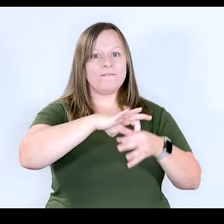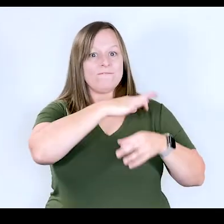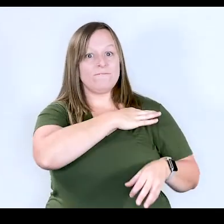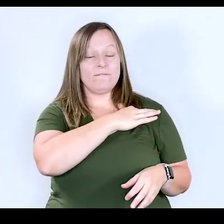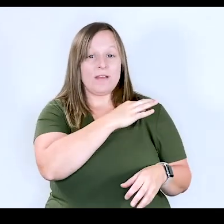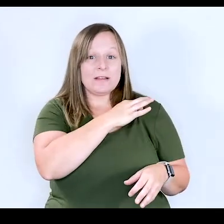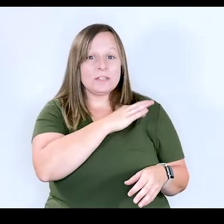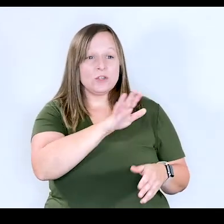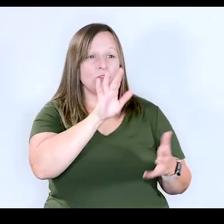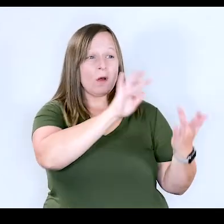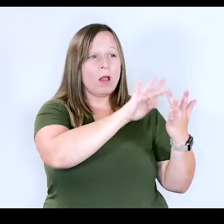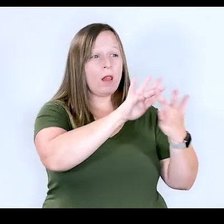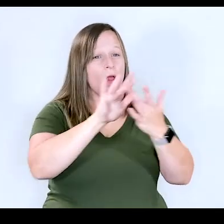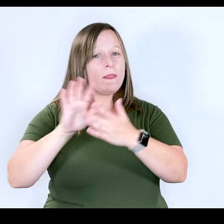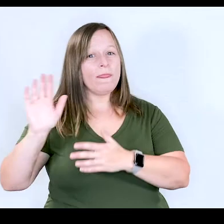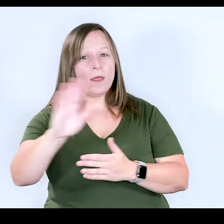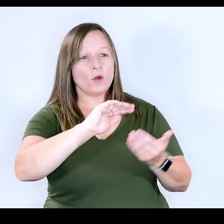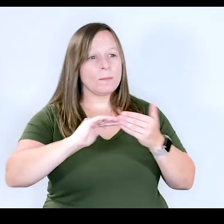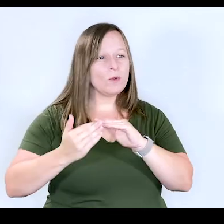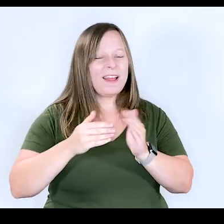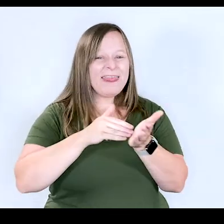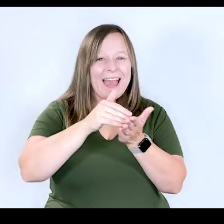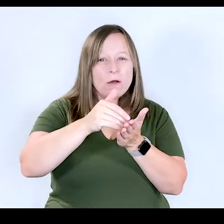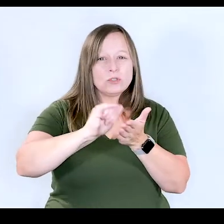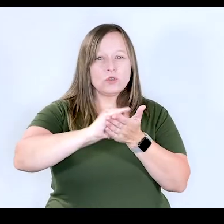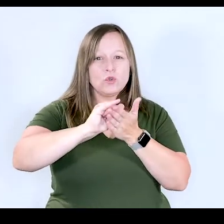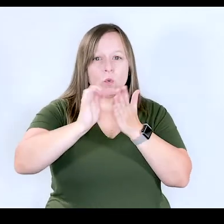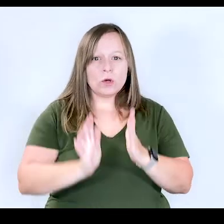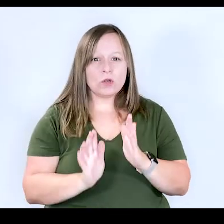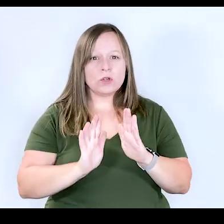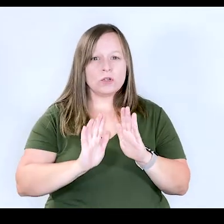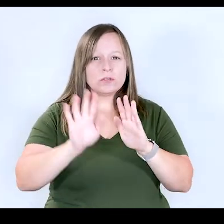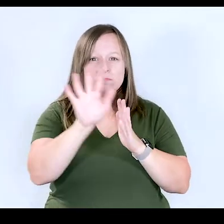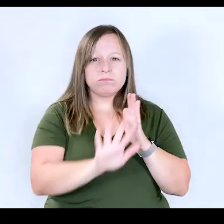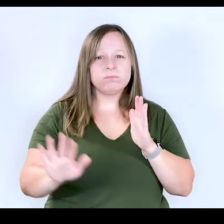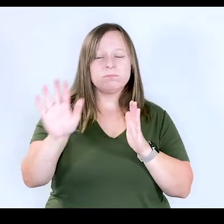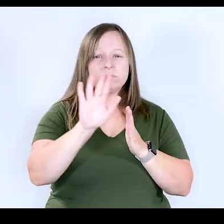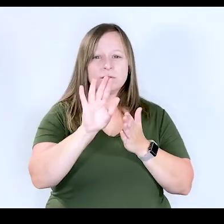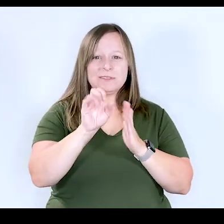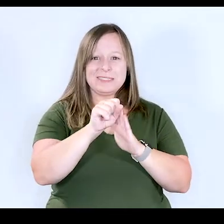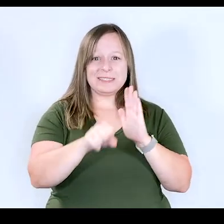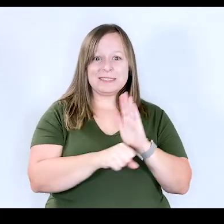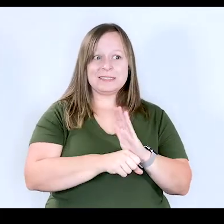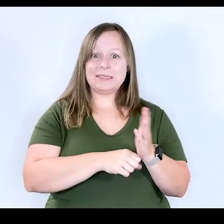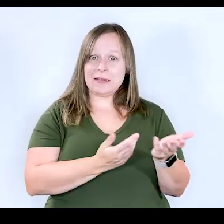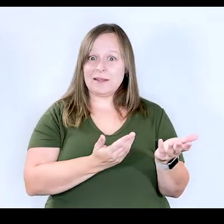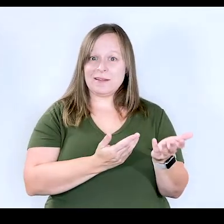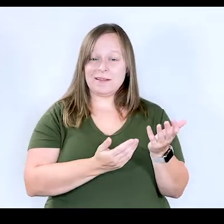to reach out to their communities, to reach out to thousands of New Yorkers in a relational organizing campaign.